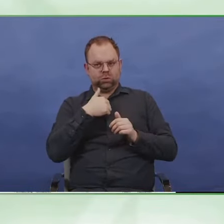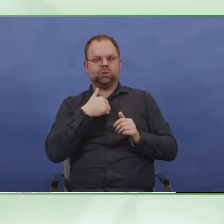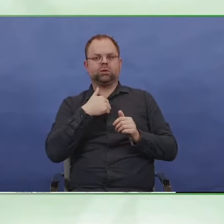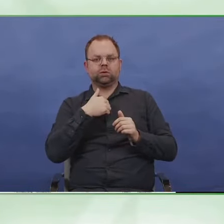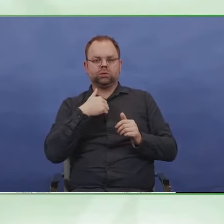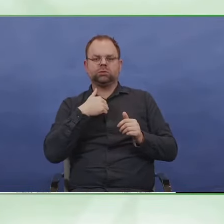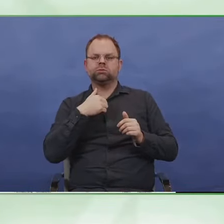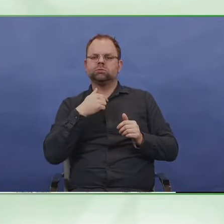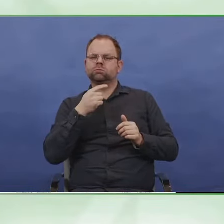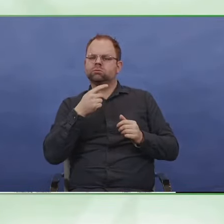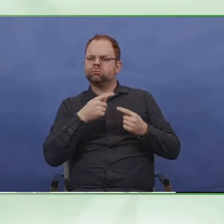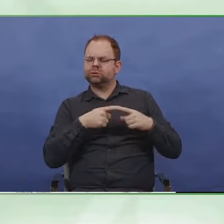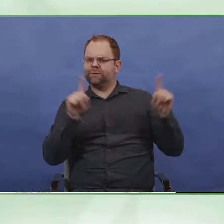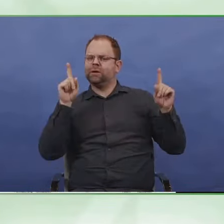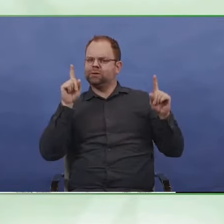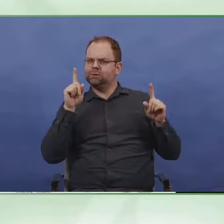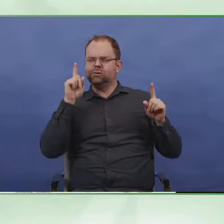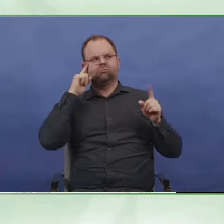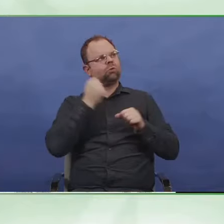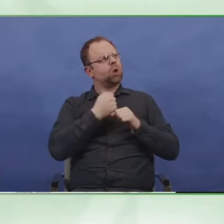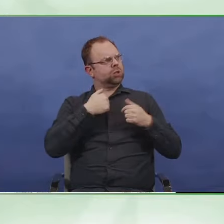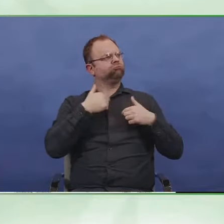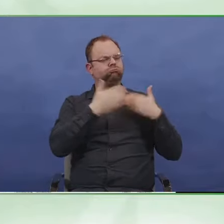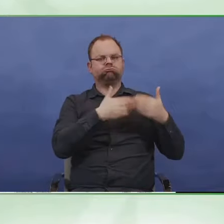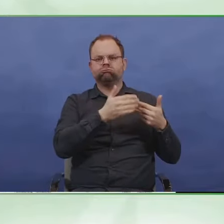she's accomplished.